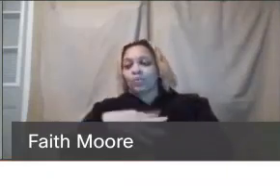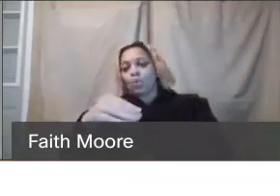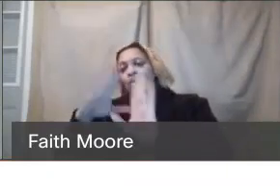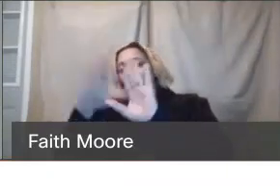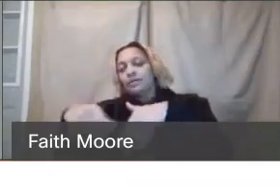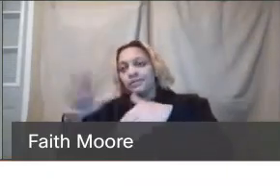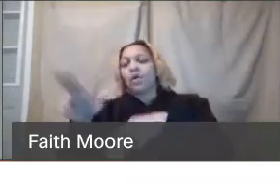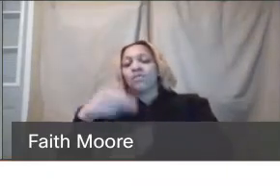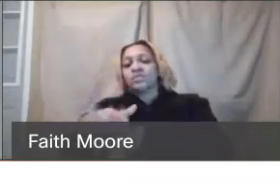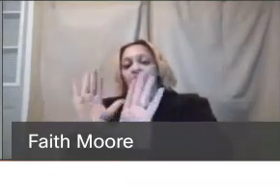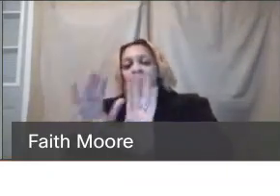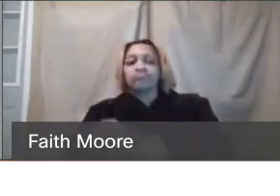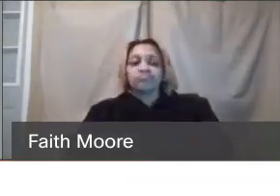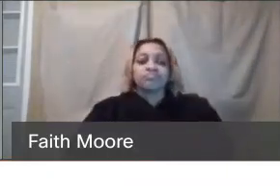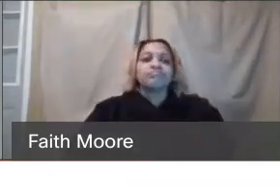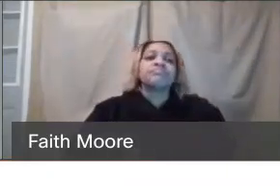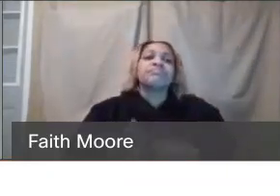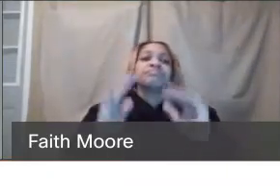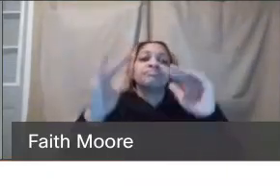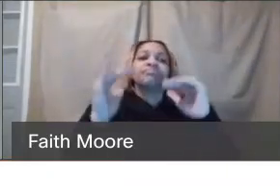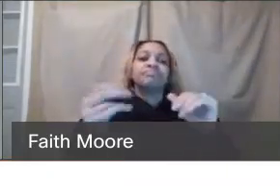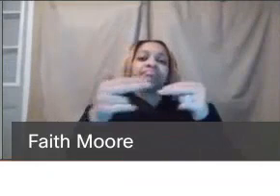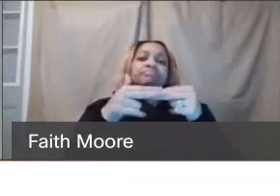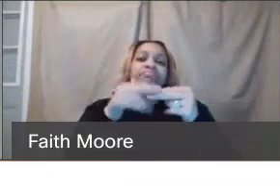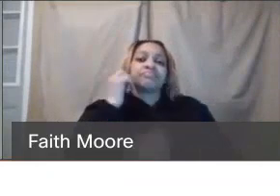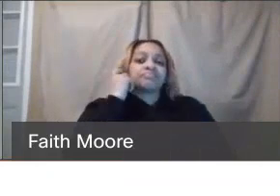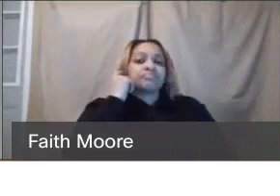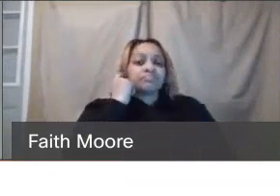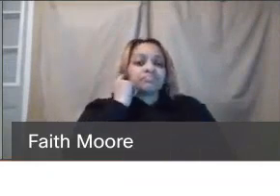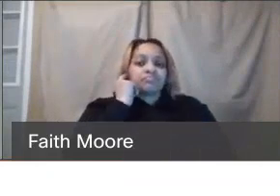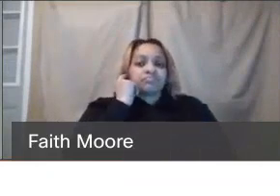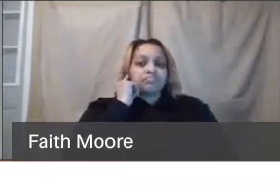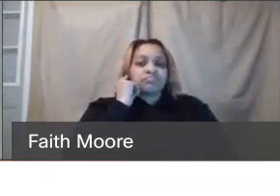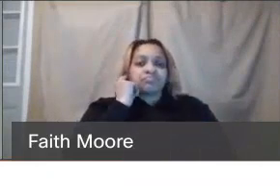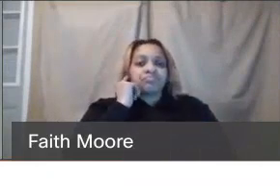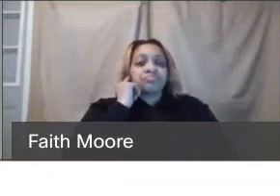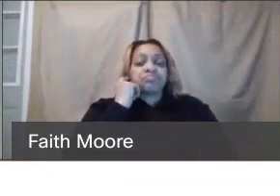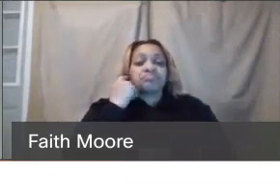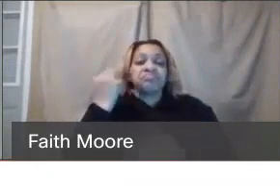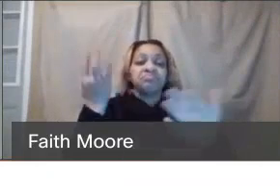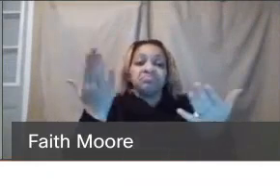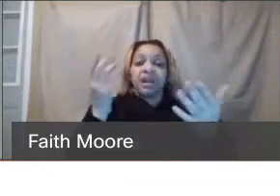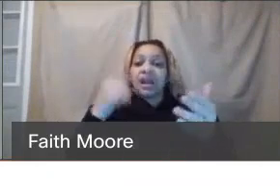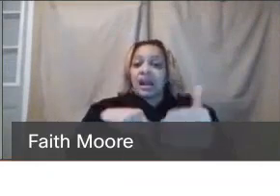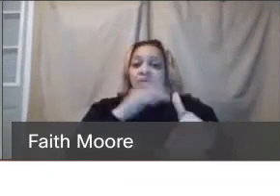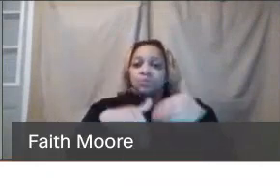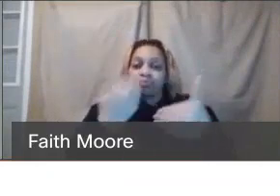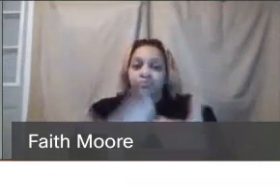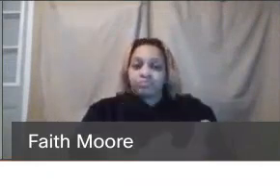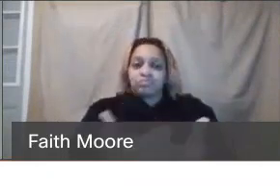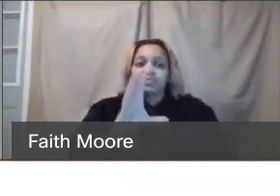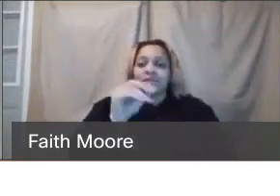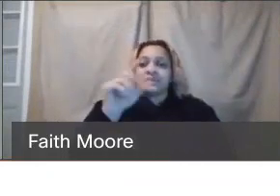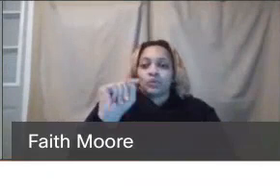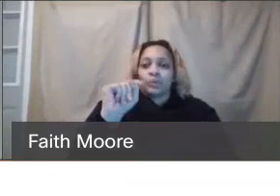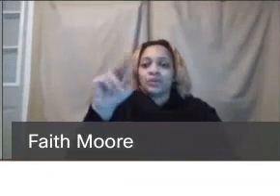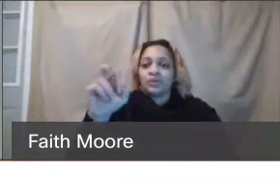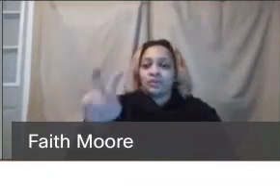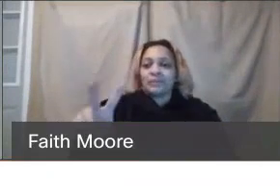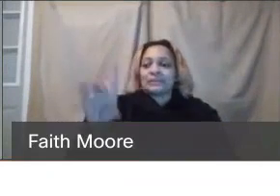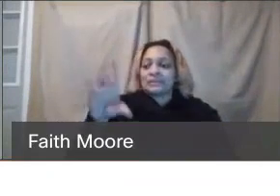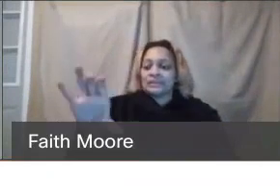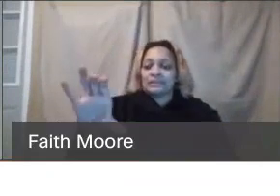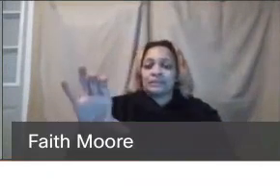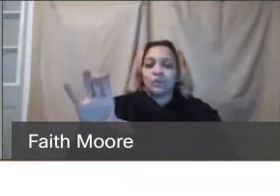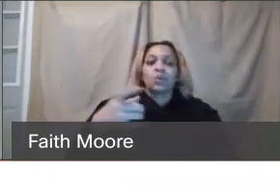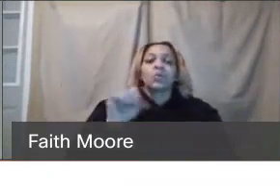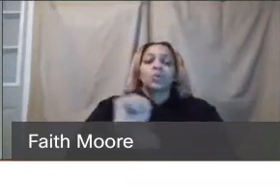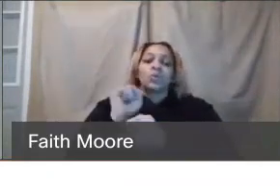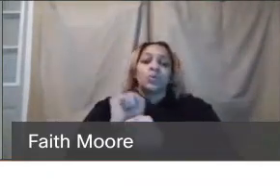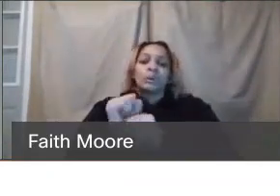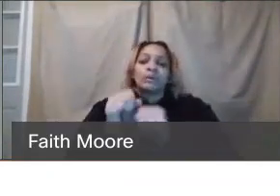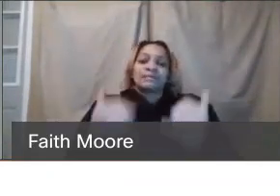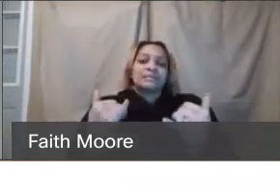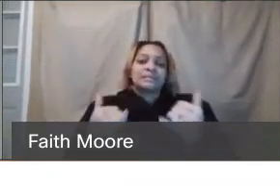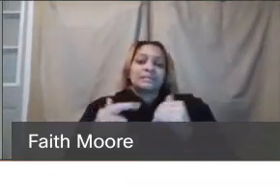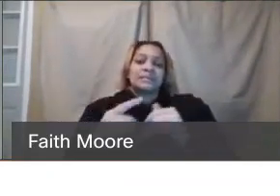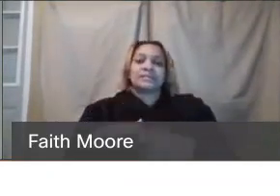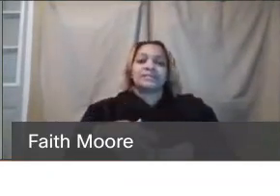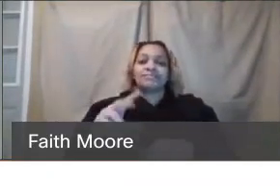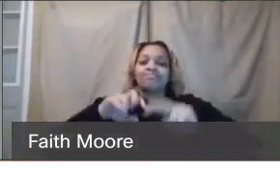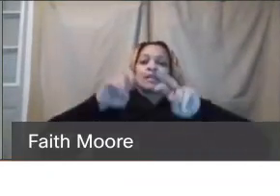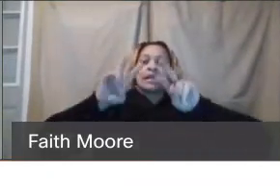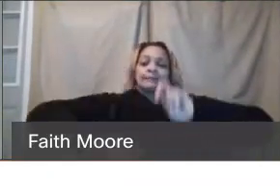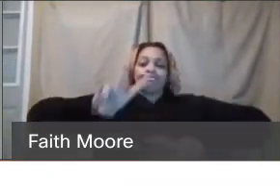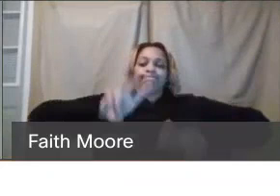So, if you go to the next slide show, you where we are, in the process October, November and December, we worked on doing this existing conditions analysis, which I described in developing some interim concepts.